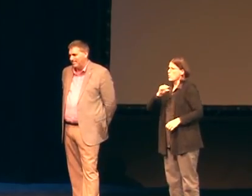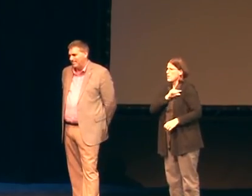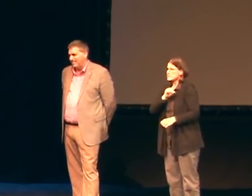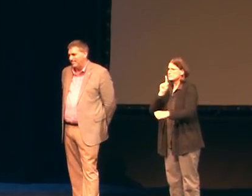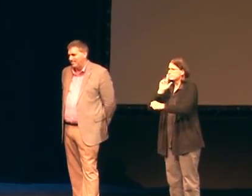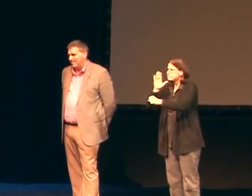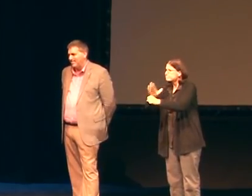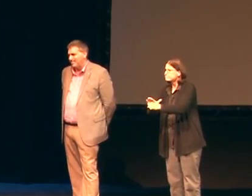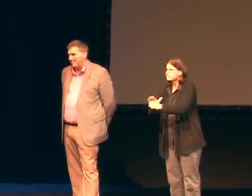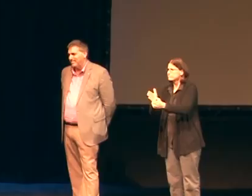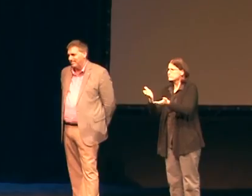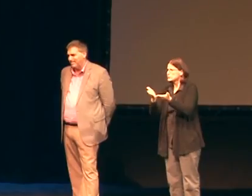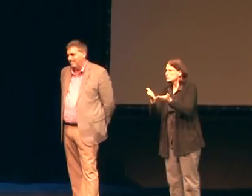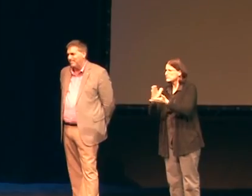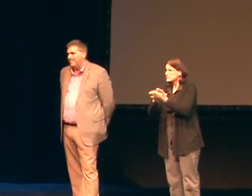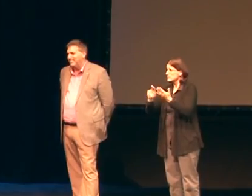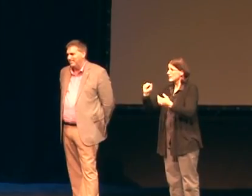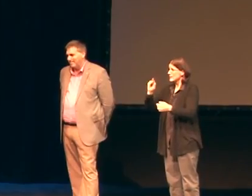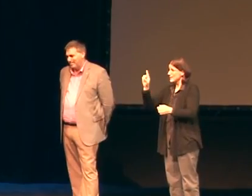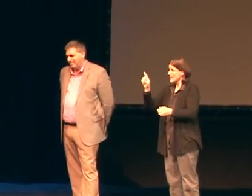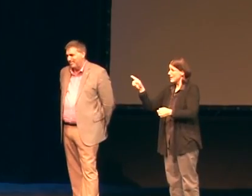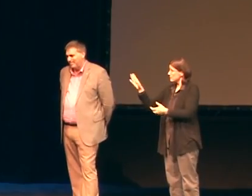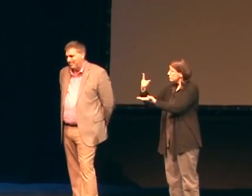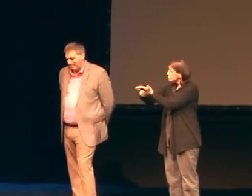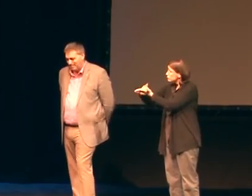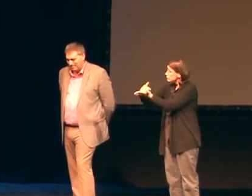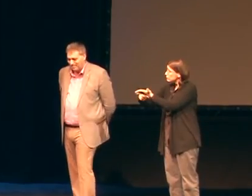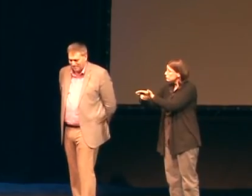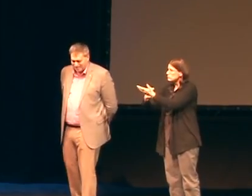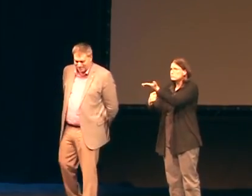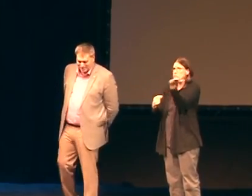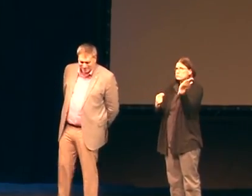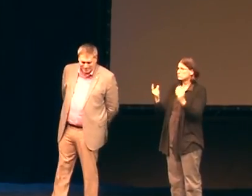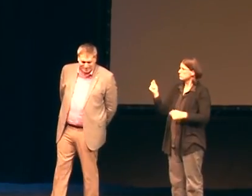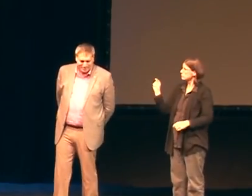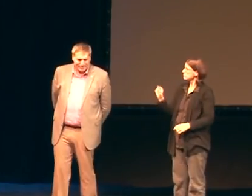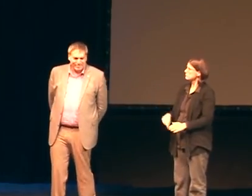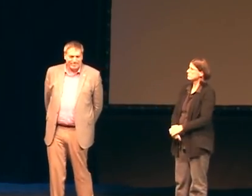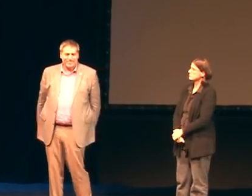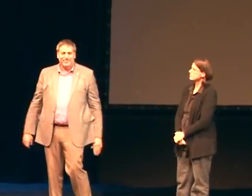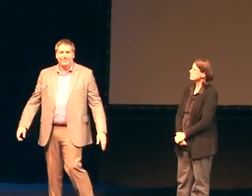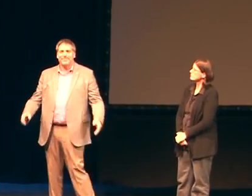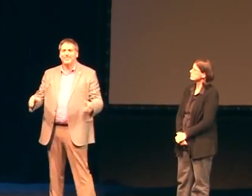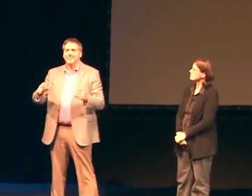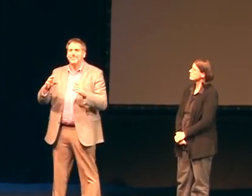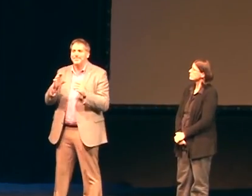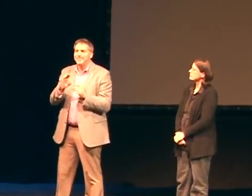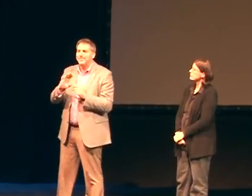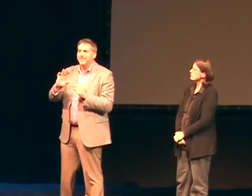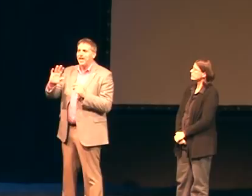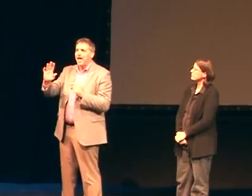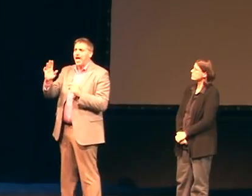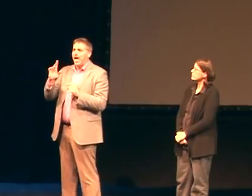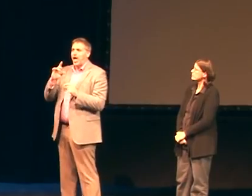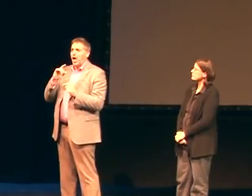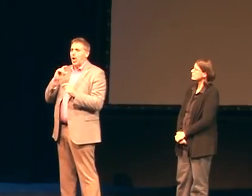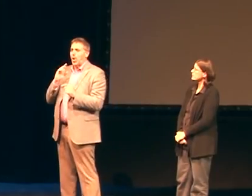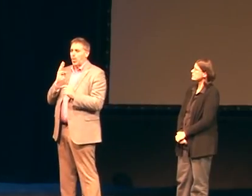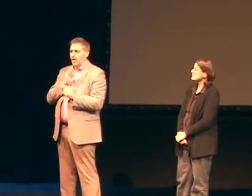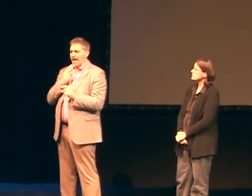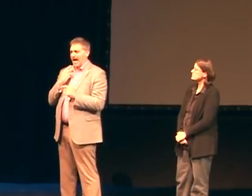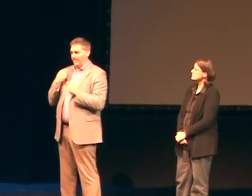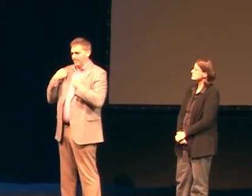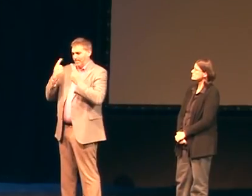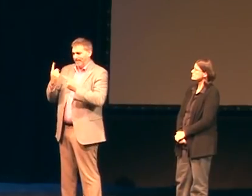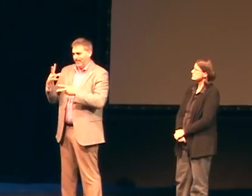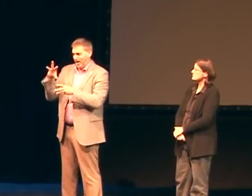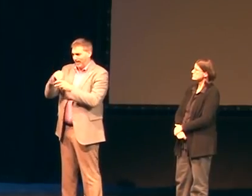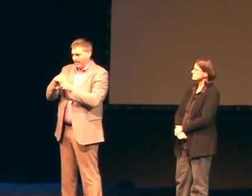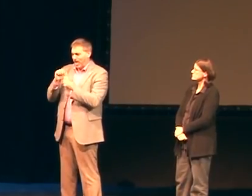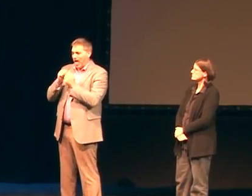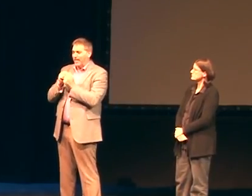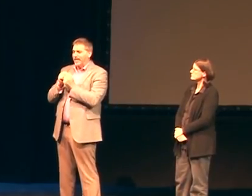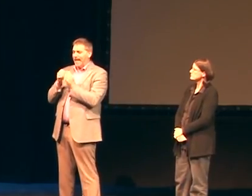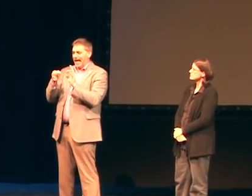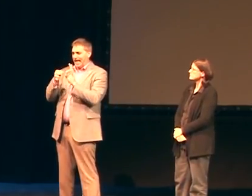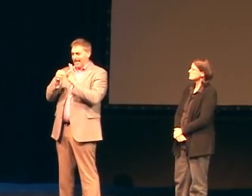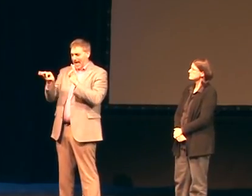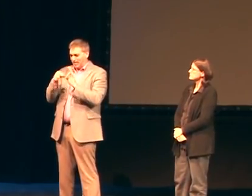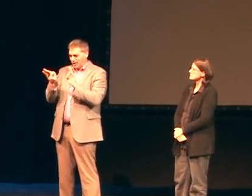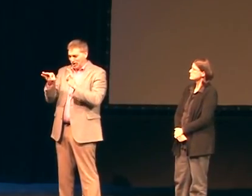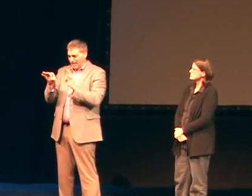that? >>CHRIS WAGNER: We've been involved